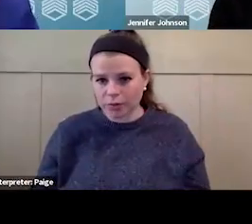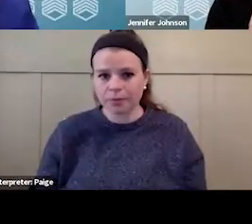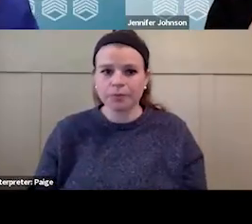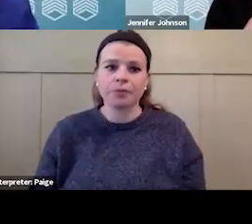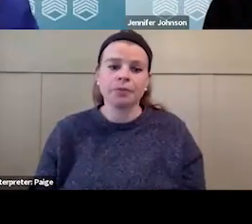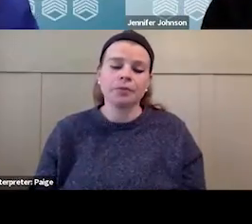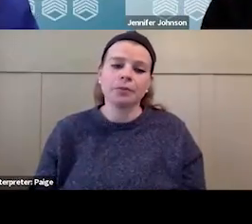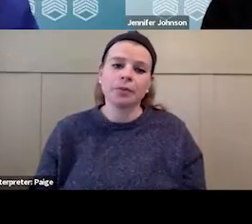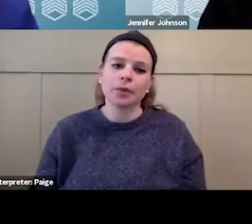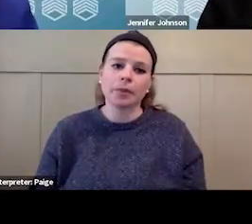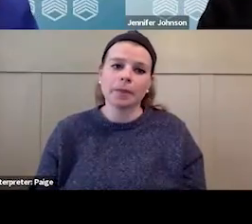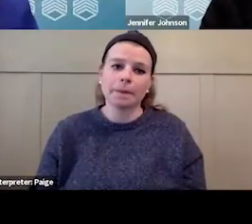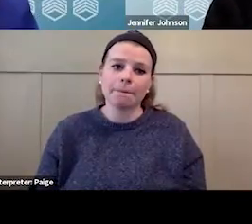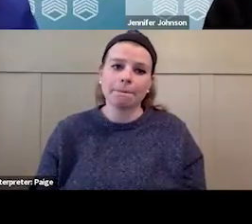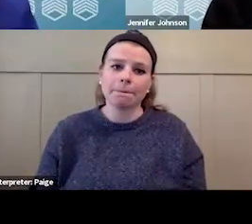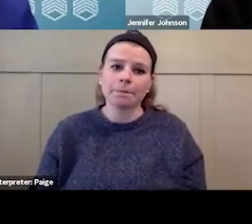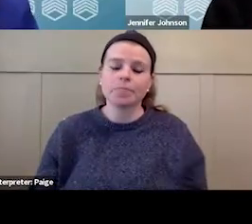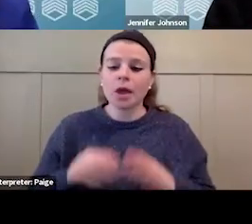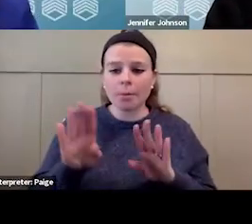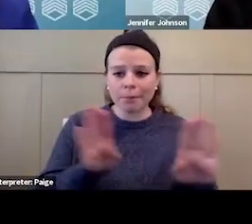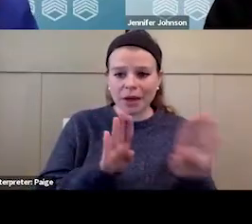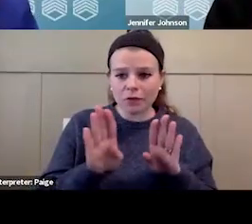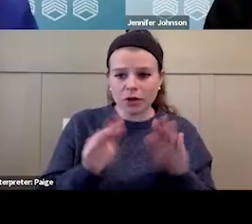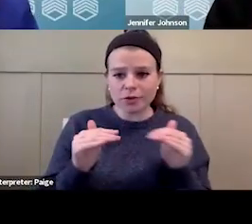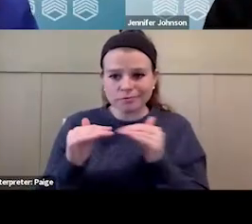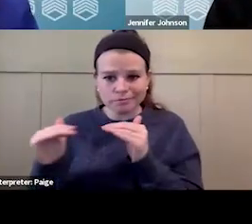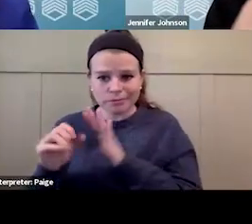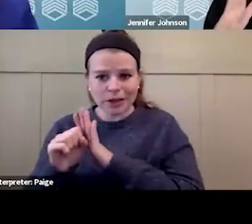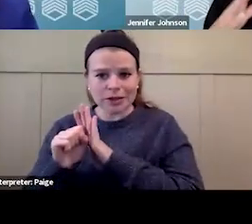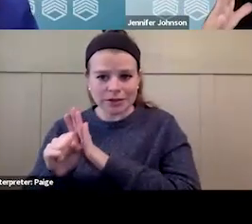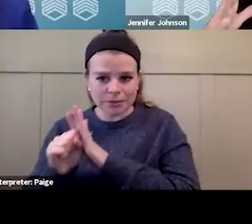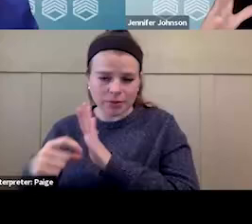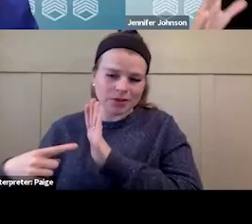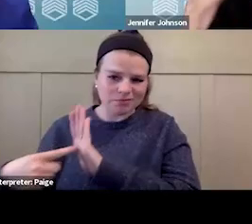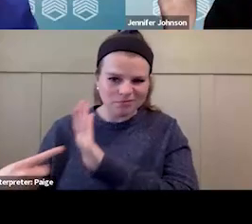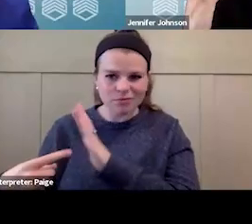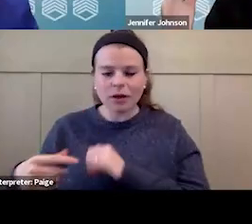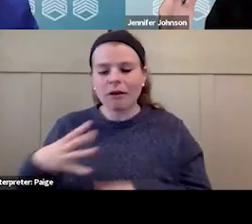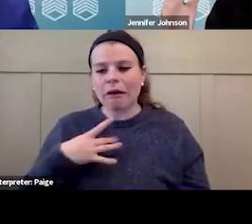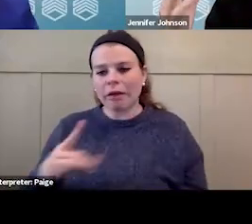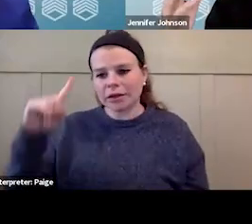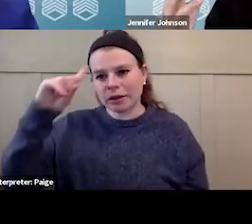So behaviors are symptoms, and I like to think of this as like the iceberg.